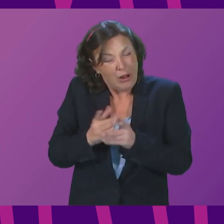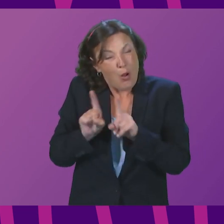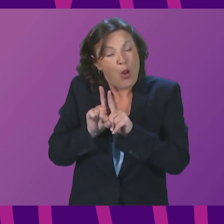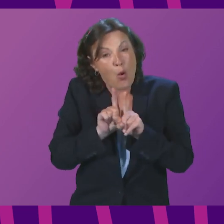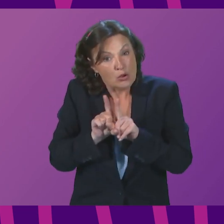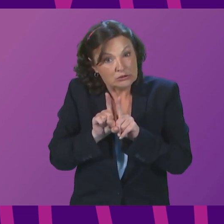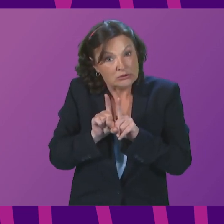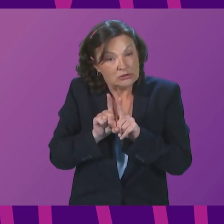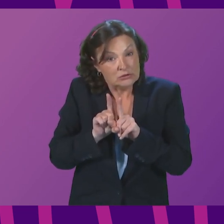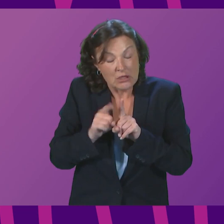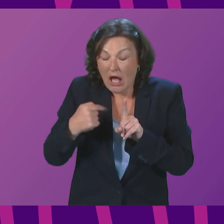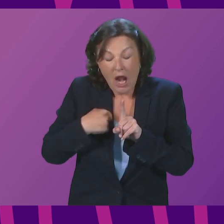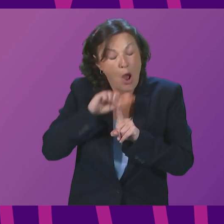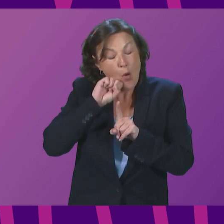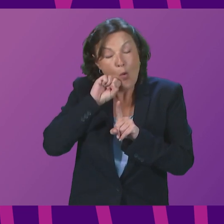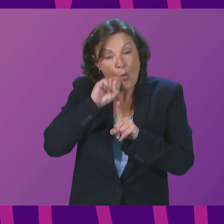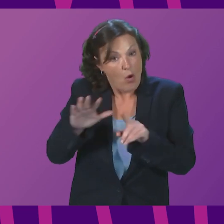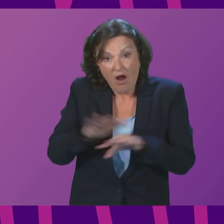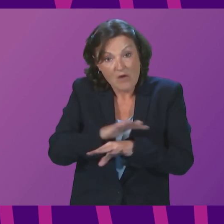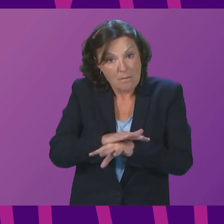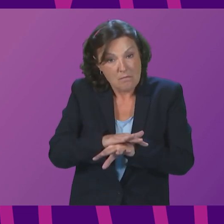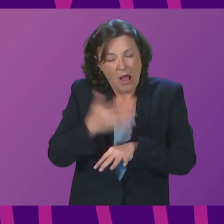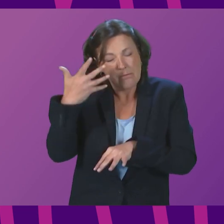I was subjected to rigorous investigations.